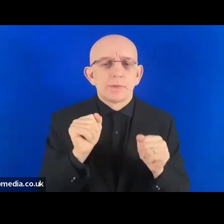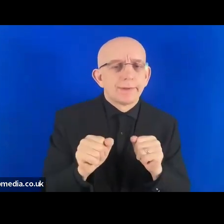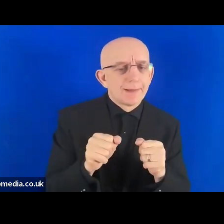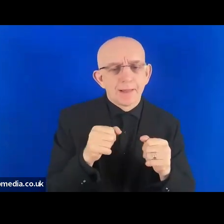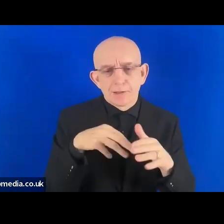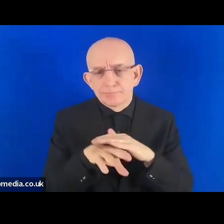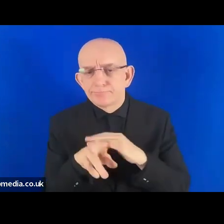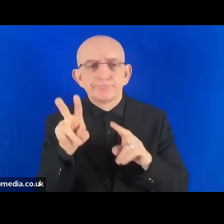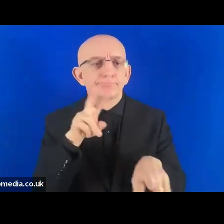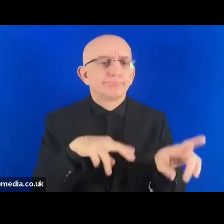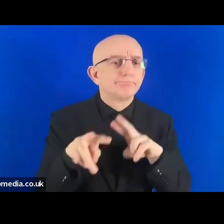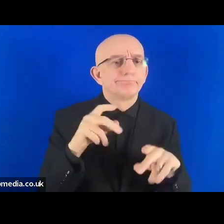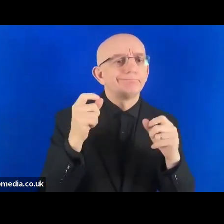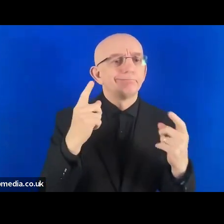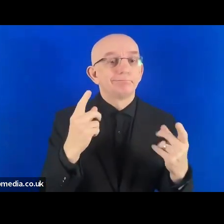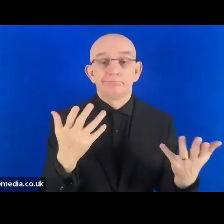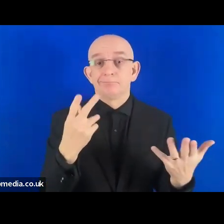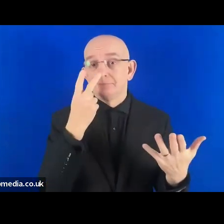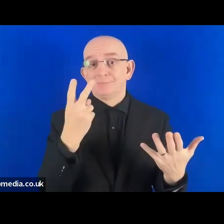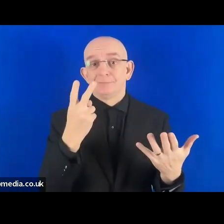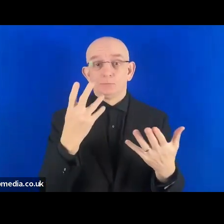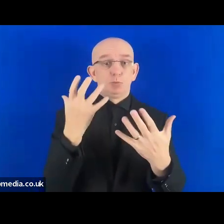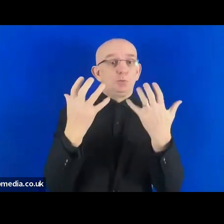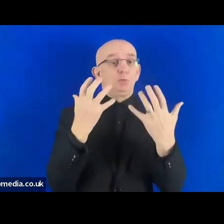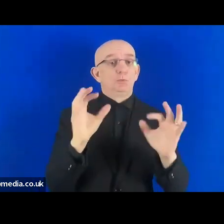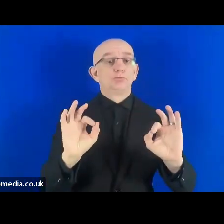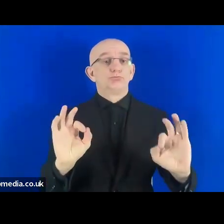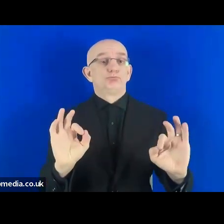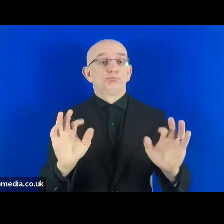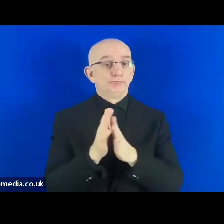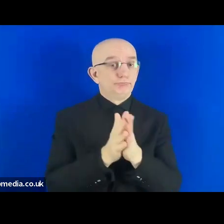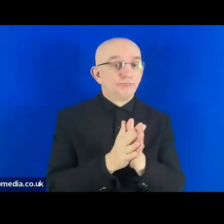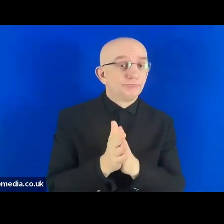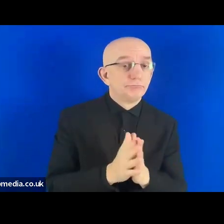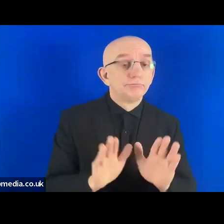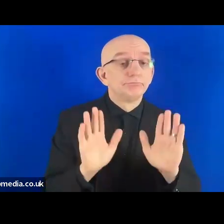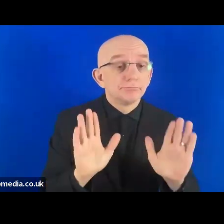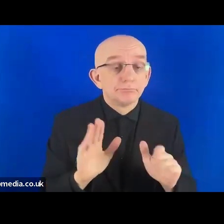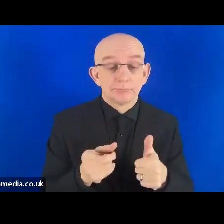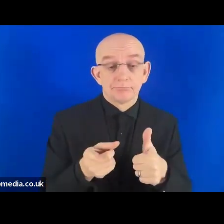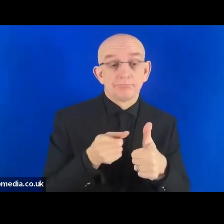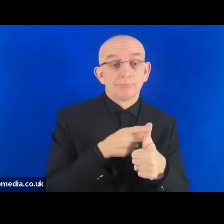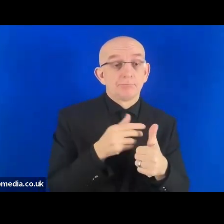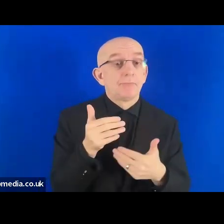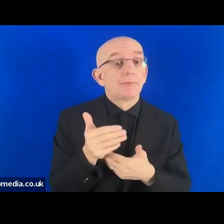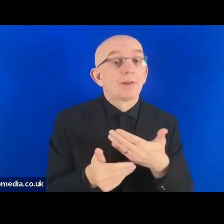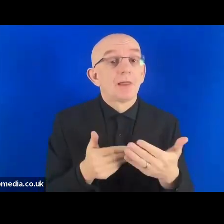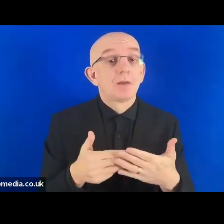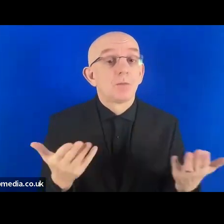But also, the first step is to make sure that, we onboarded on that and, just may request that, you share the slide, please.